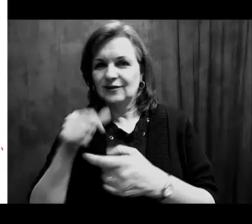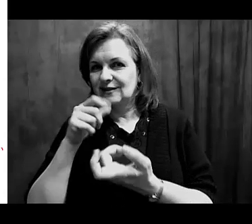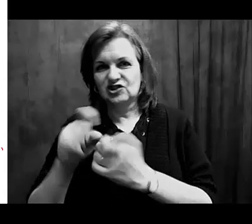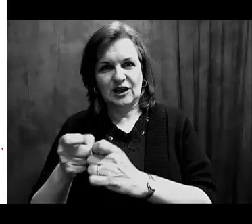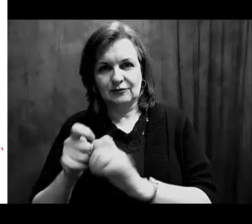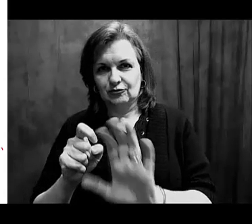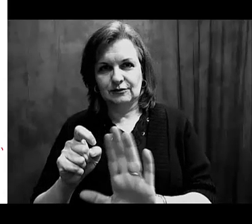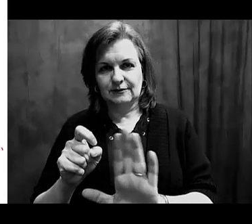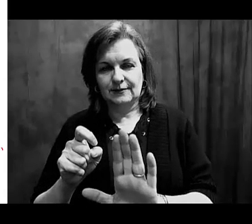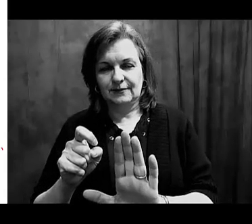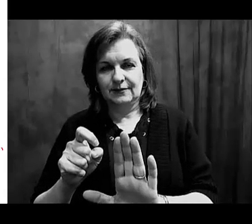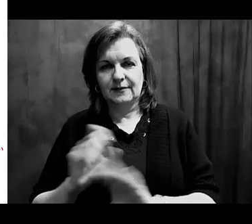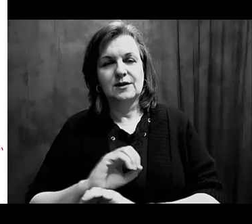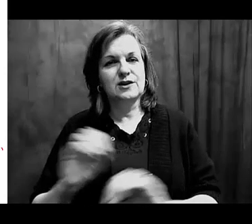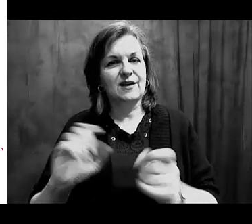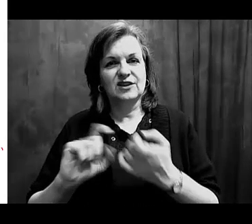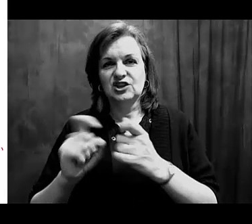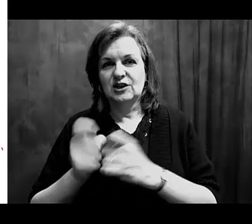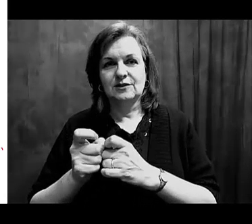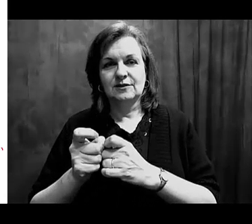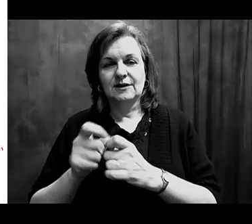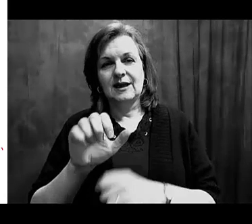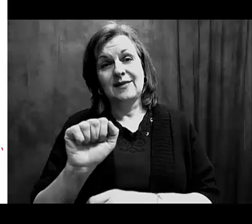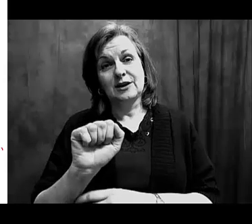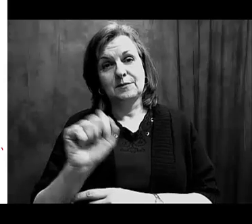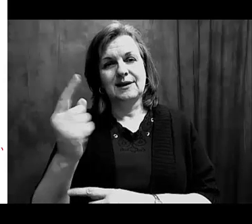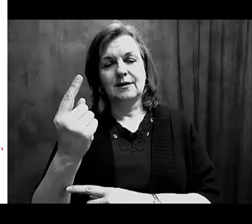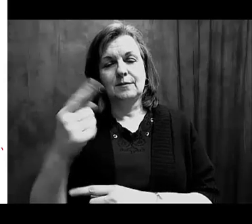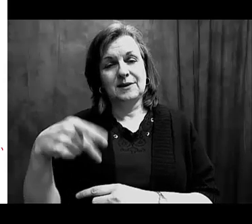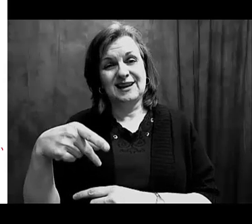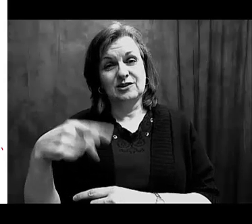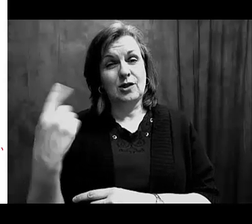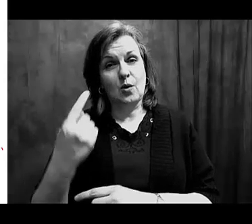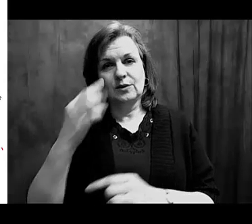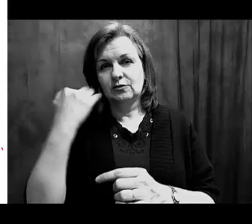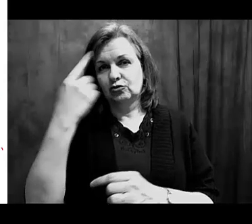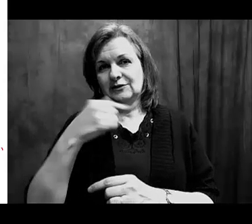Nothing changes! An action potential always looks like an action potential